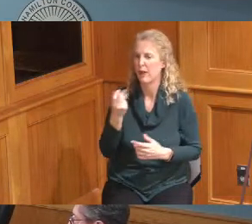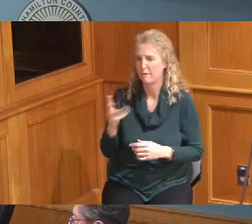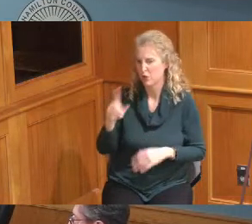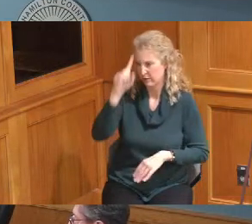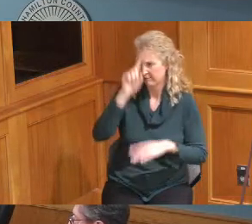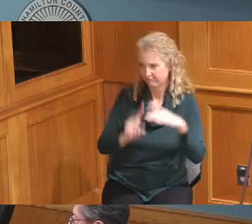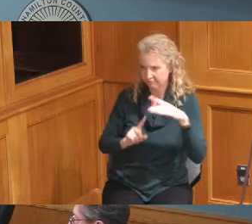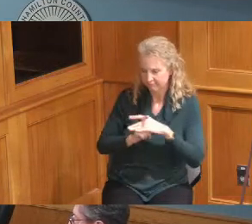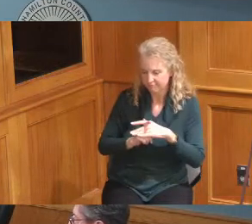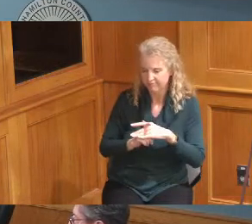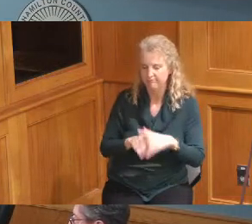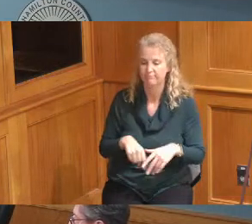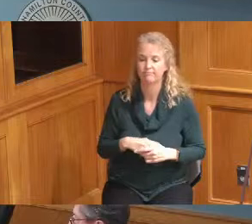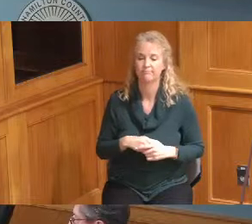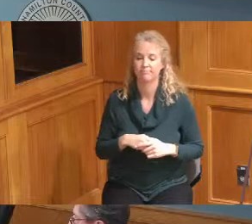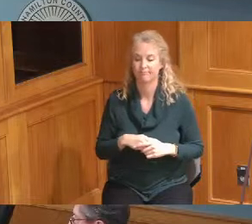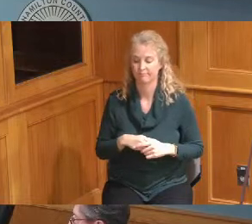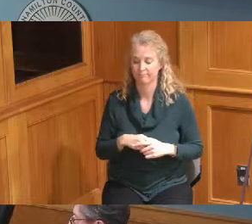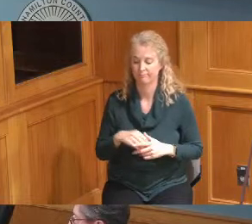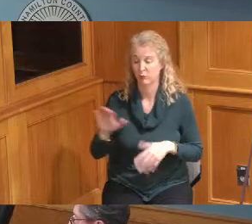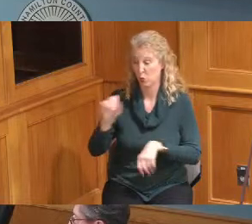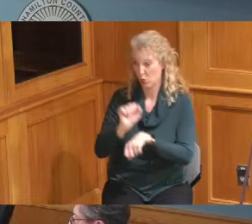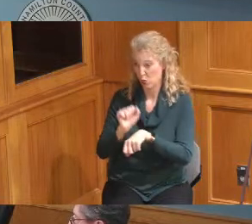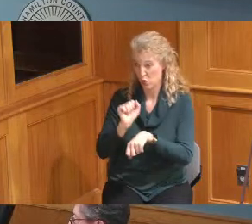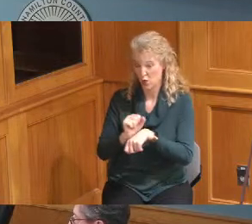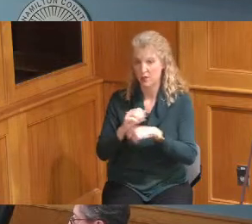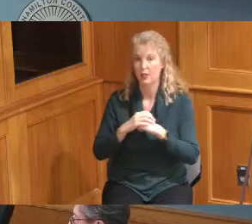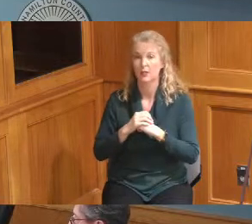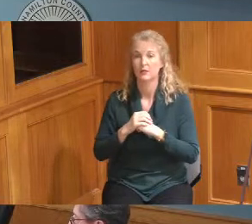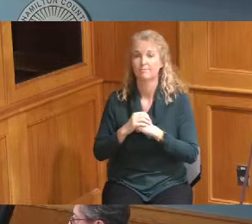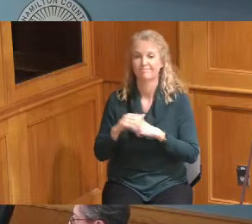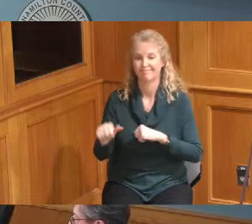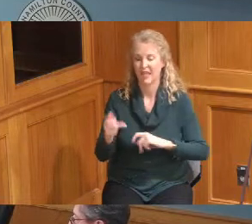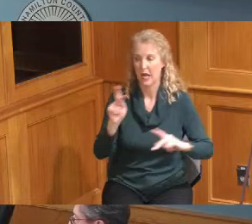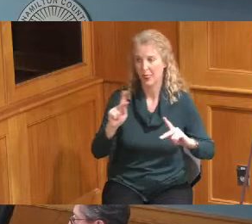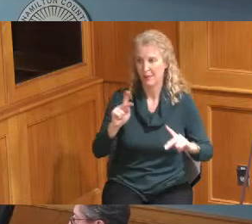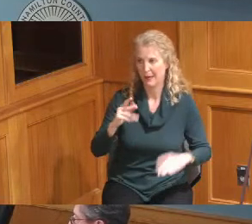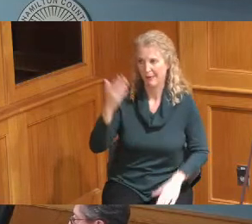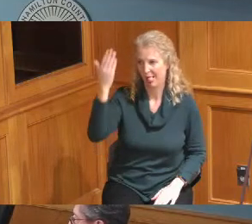you talk about the work that you do the work that no one else really wants to think about because